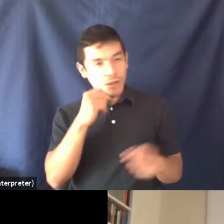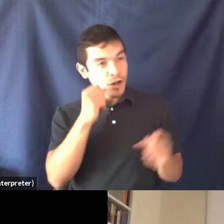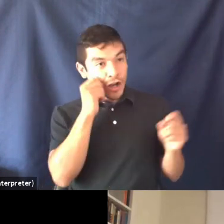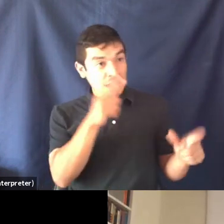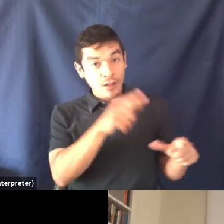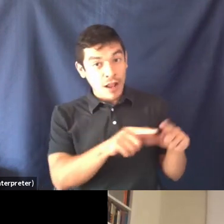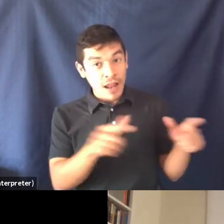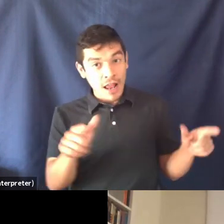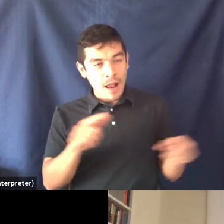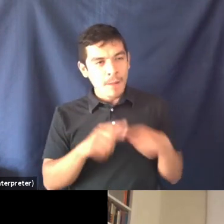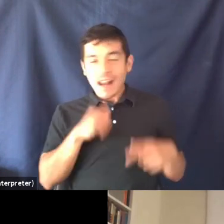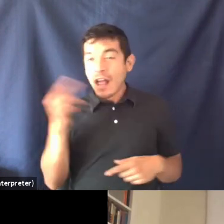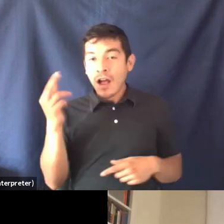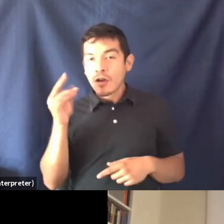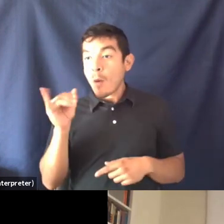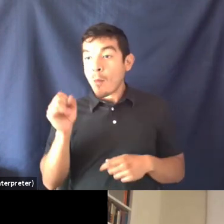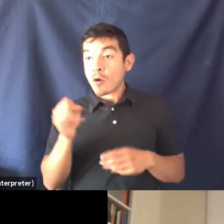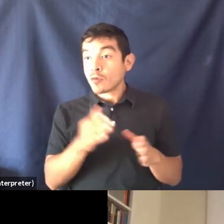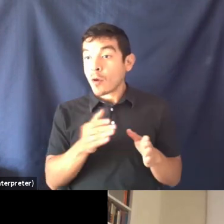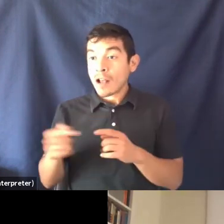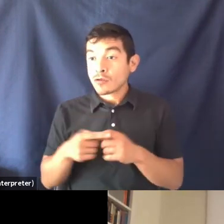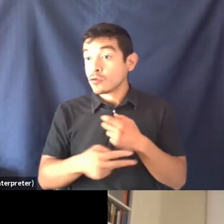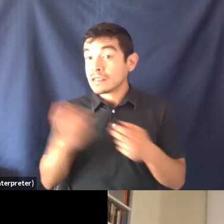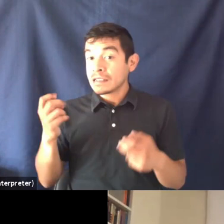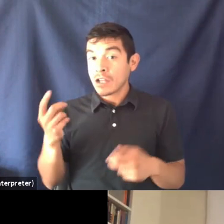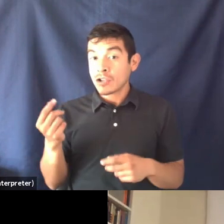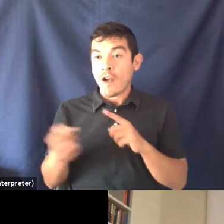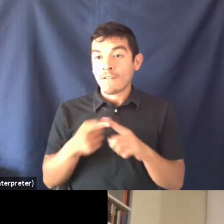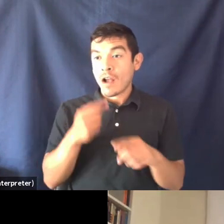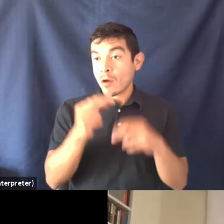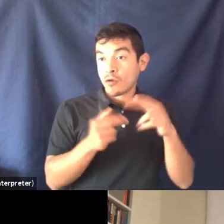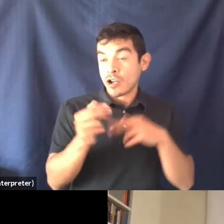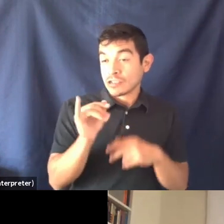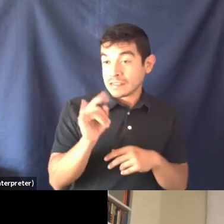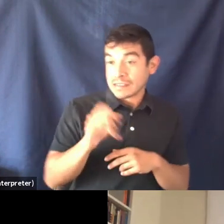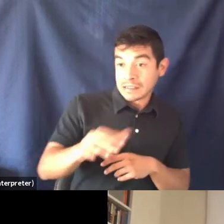but I didn't realize the boys were planning to steal the dog from the construction site, from the security workers.